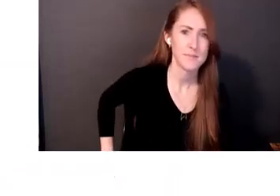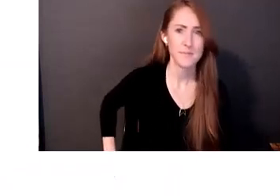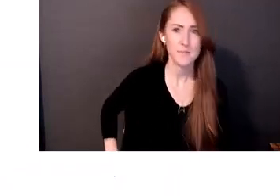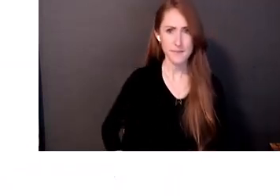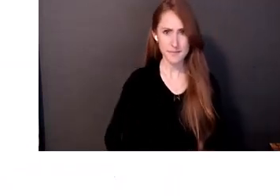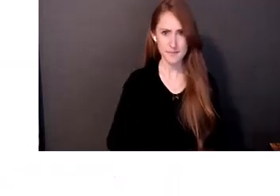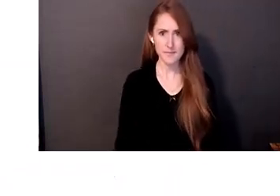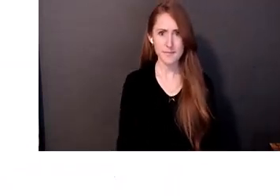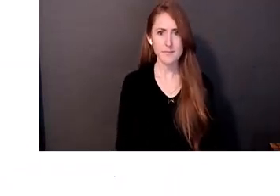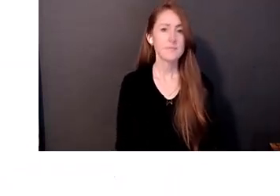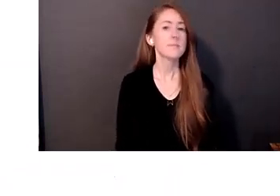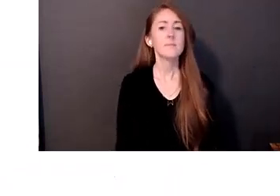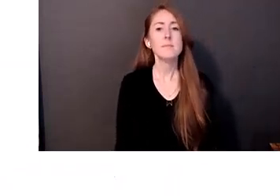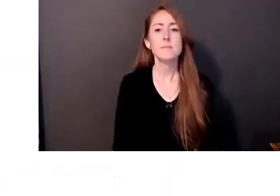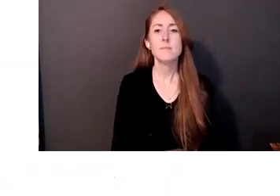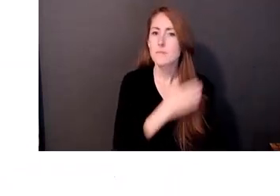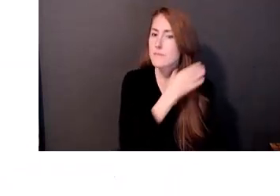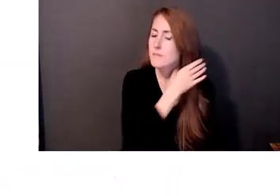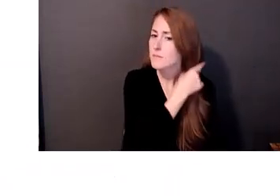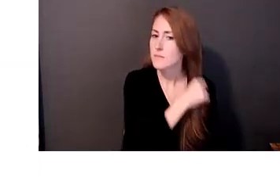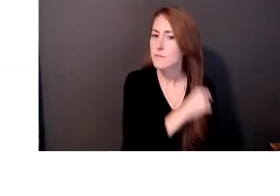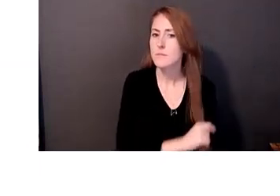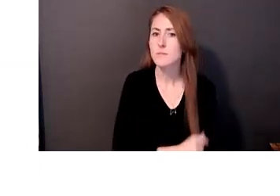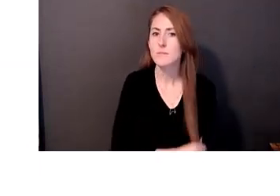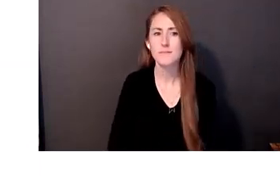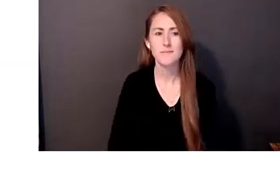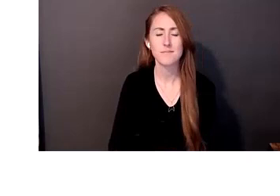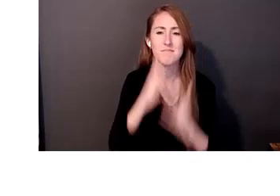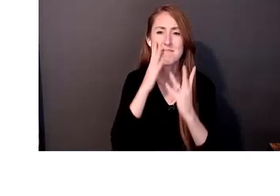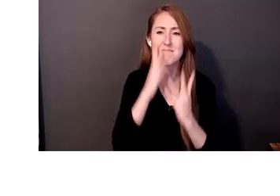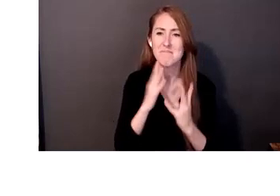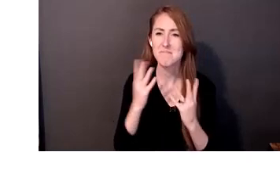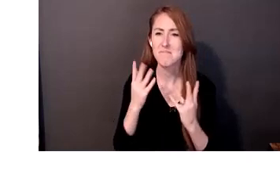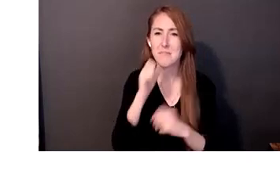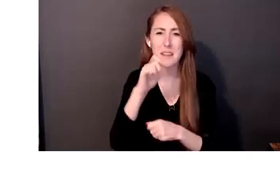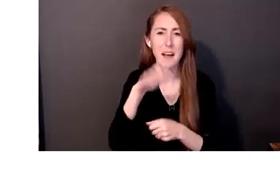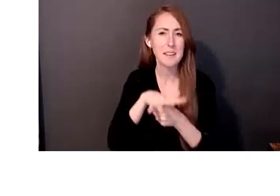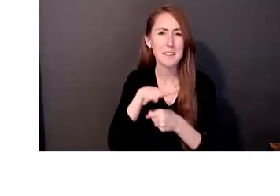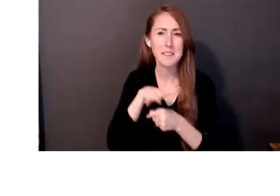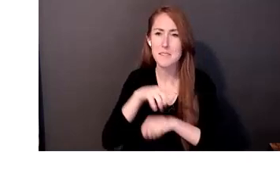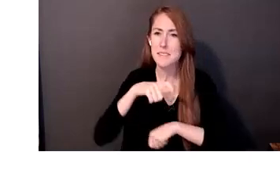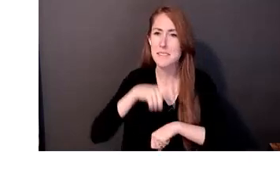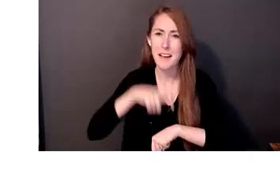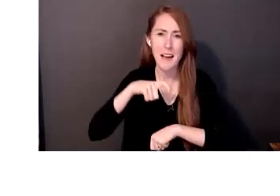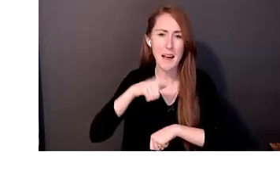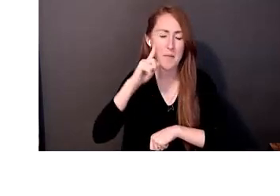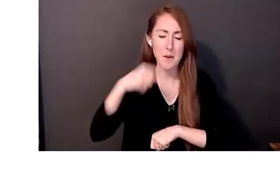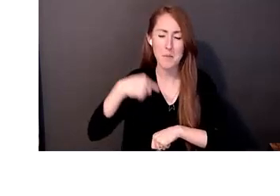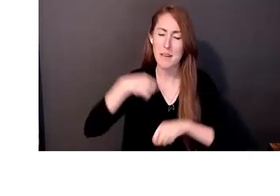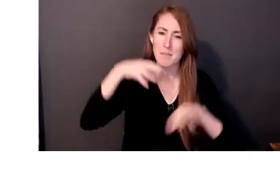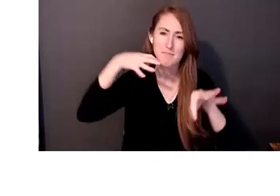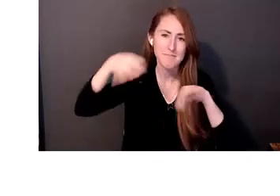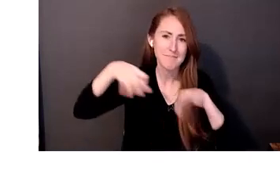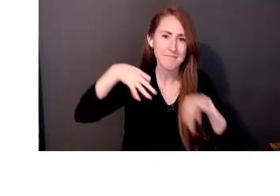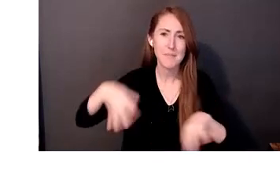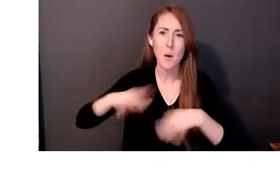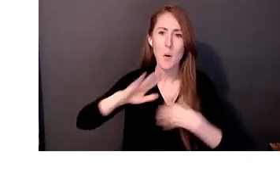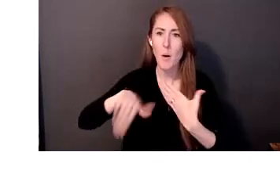So unfortunately, I will not have time to talk about all the outcomes, all the results of this study,